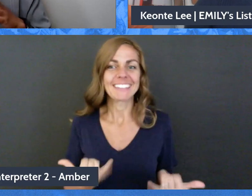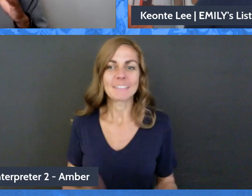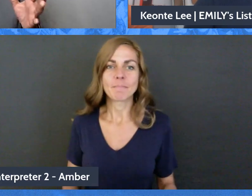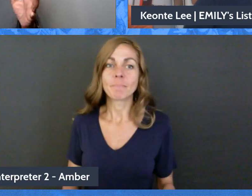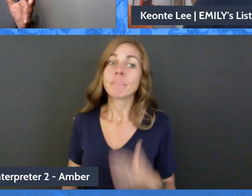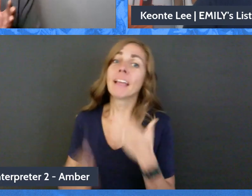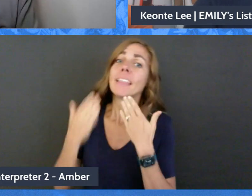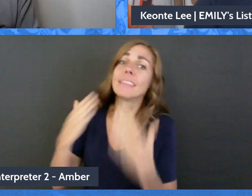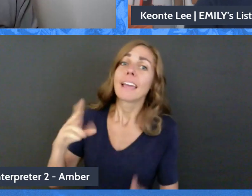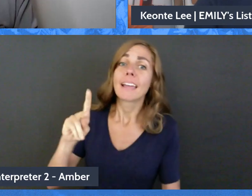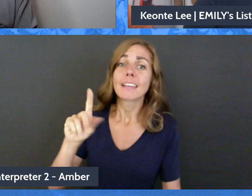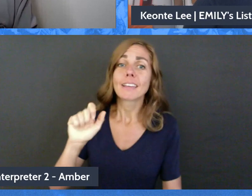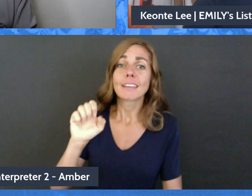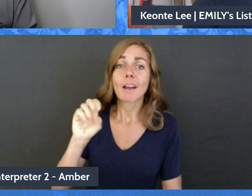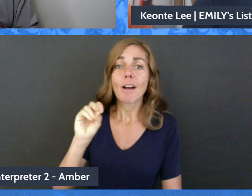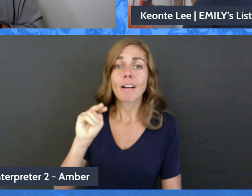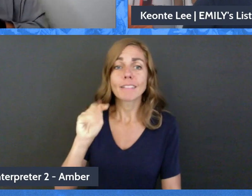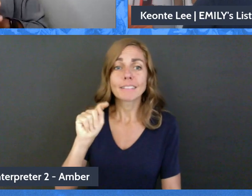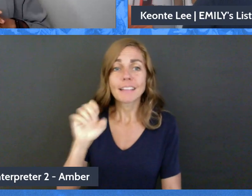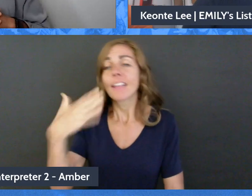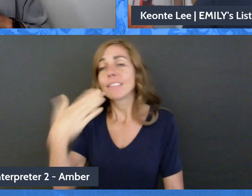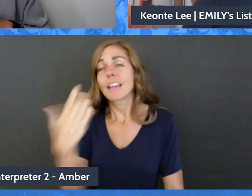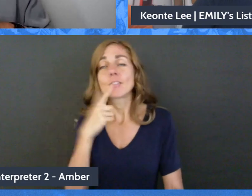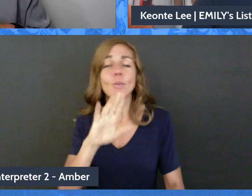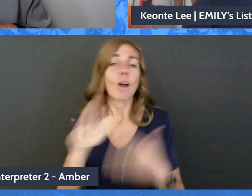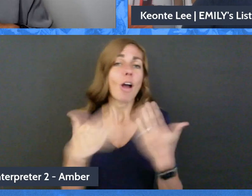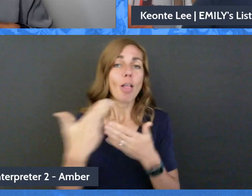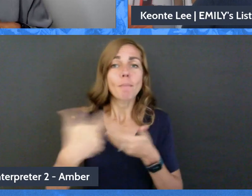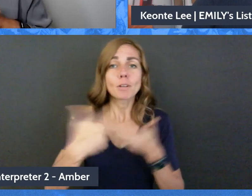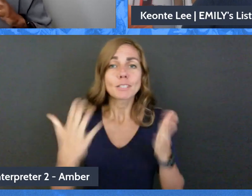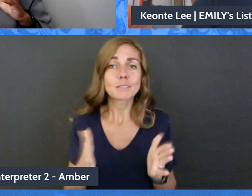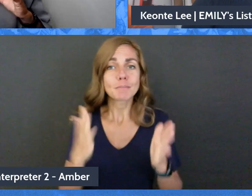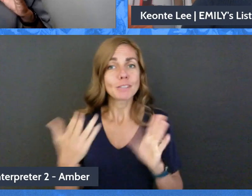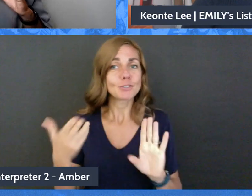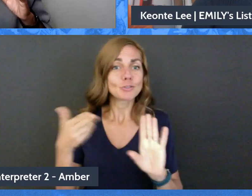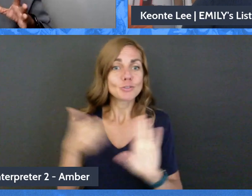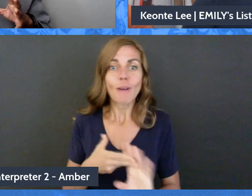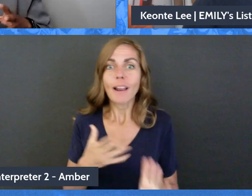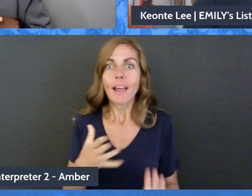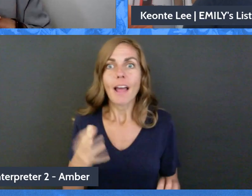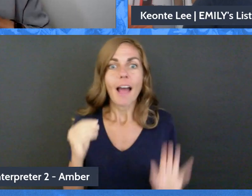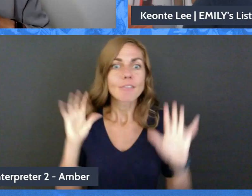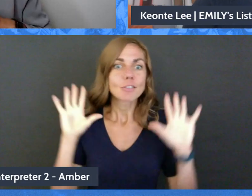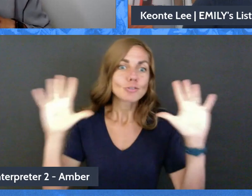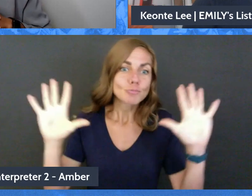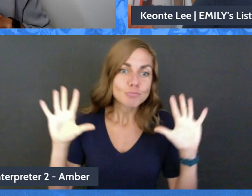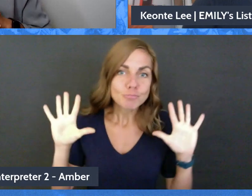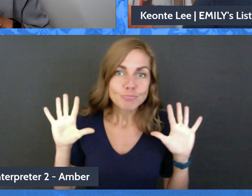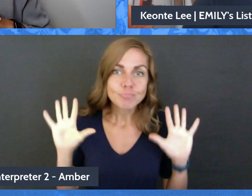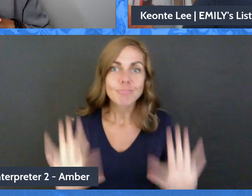thank you again to all the participants who joined. Have a great rest of the session.